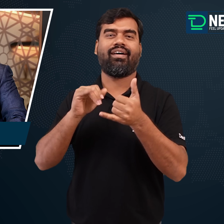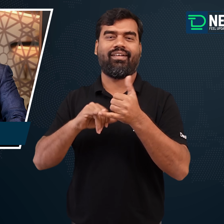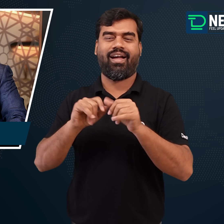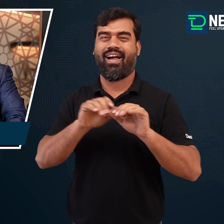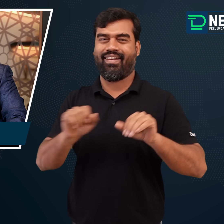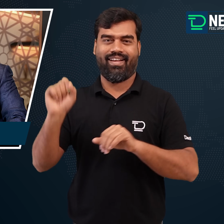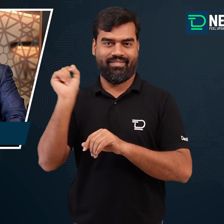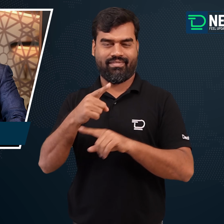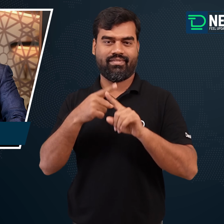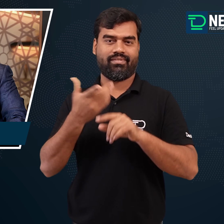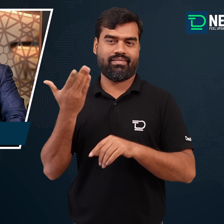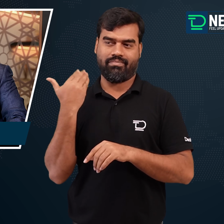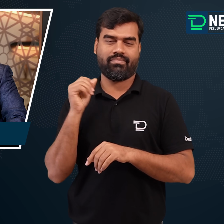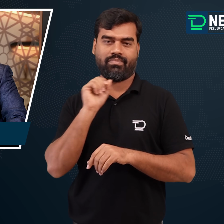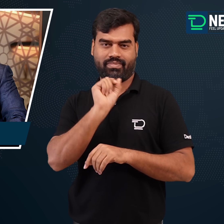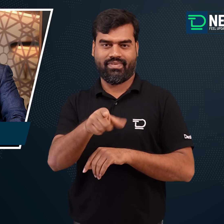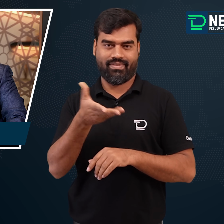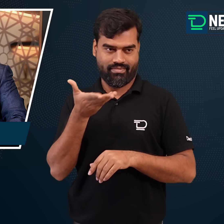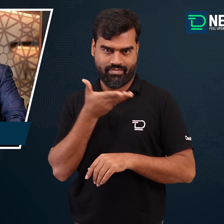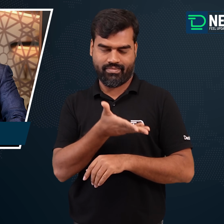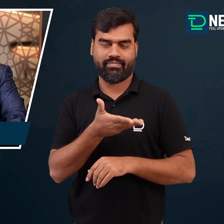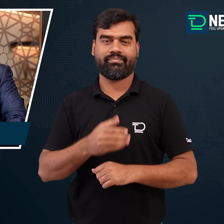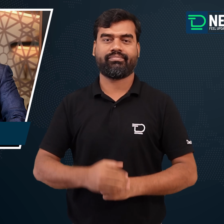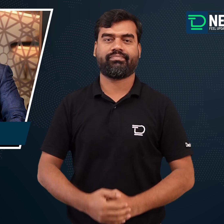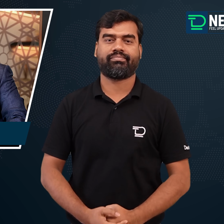Jay Shah posted from his official handle on X .